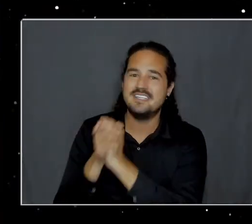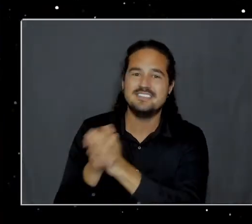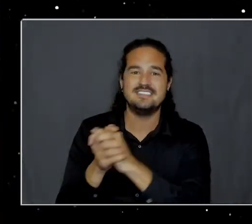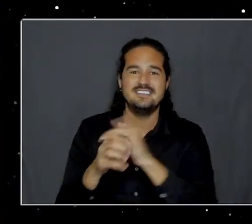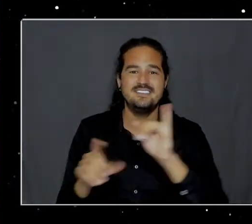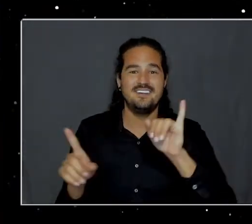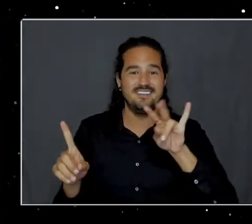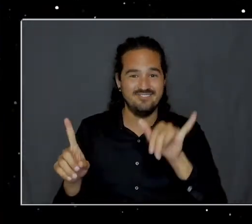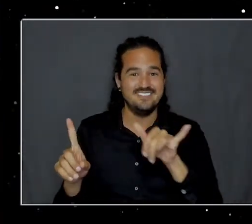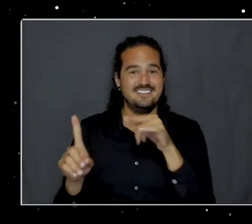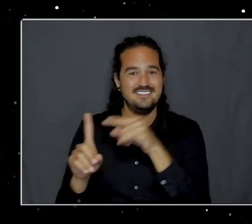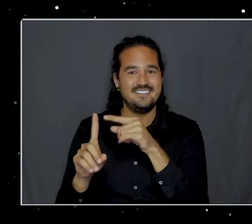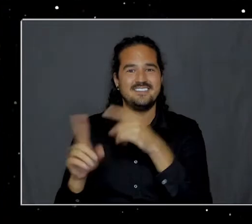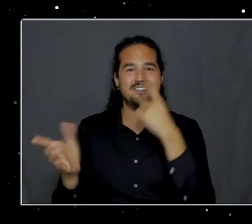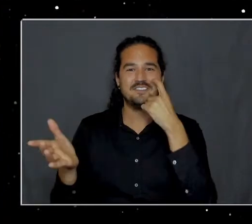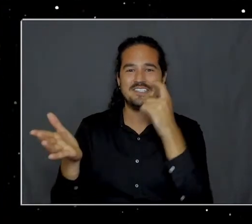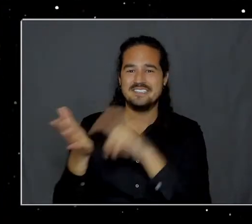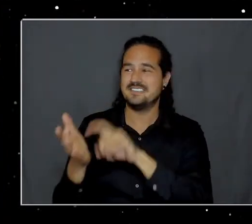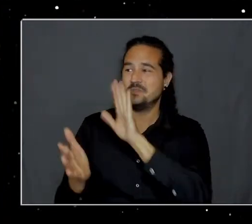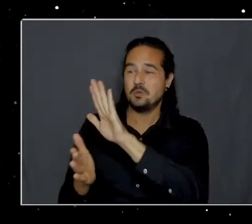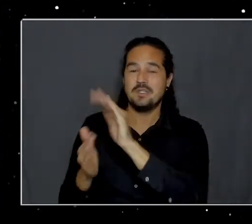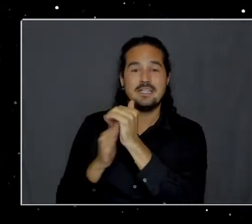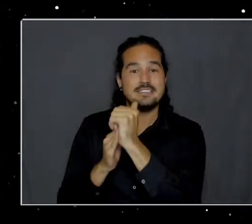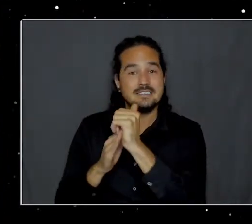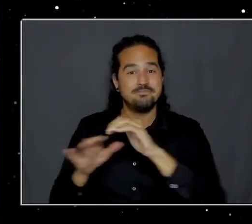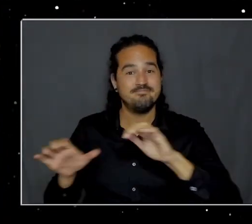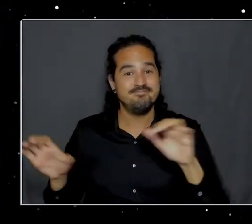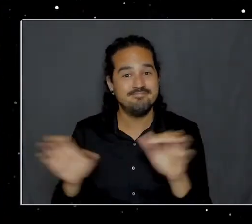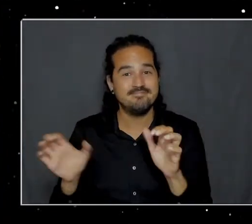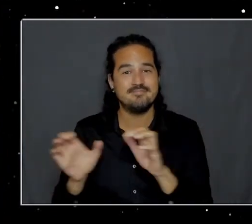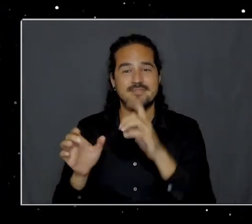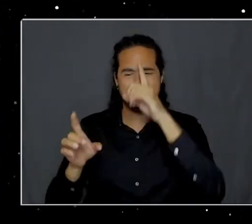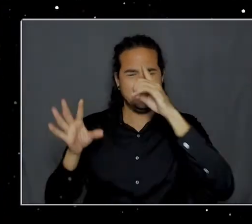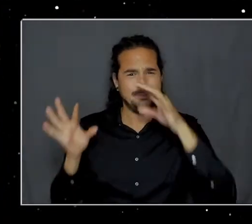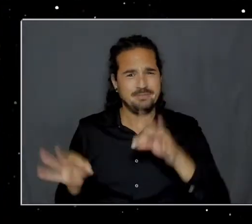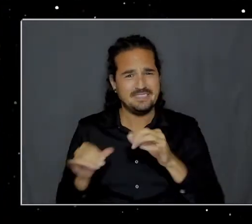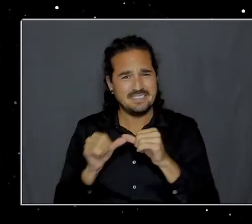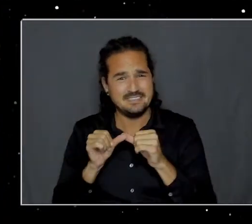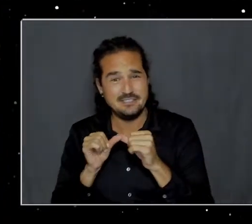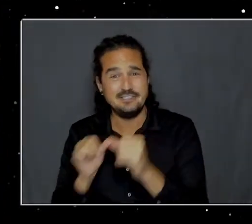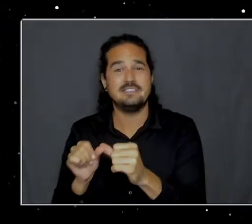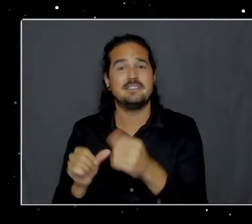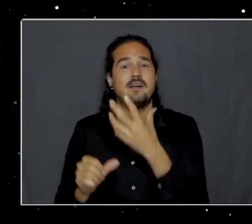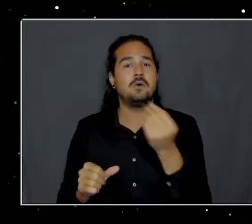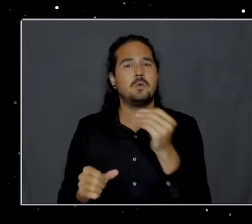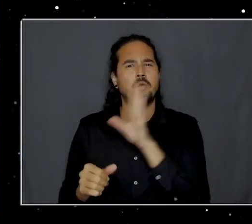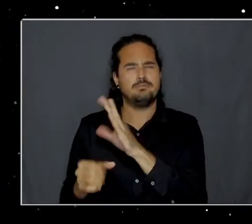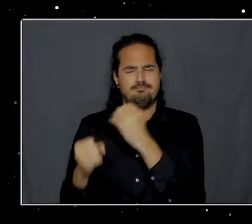WE ARE SO HEARTENED TO BEAR WITNESS TO YOUR LEADERSHIP, YOUR DETERMINATION, AND YOUR STAUNCH